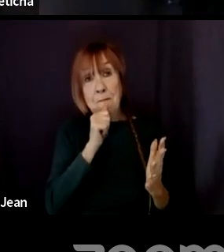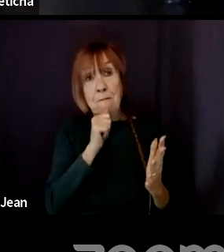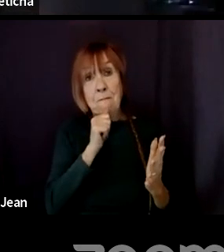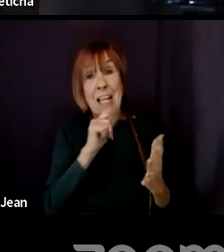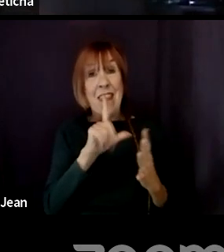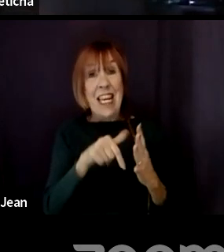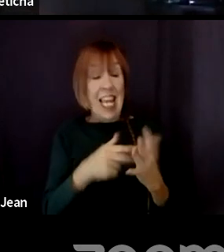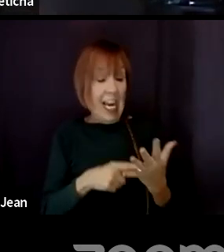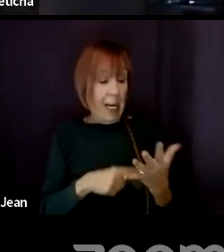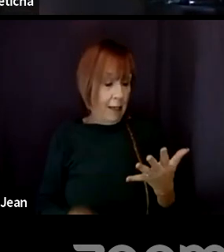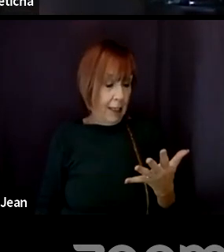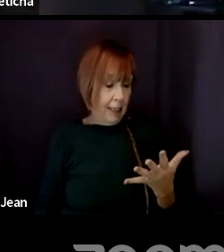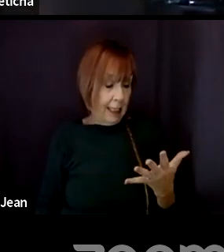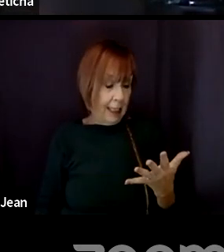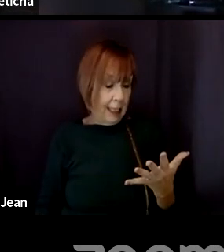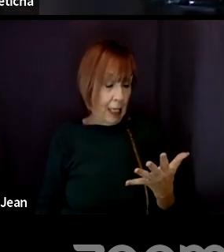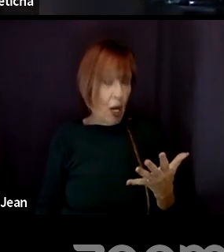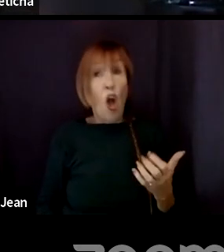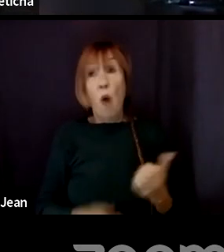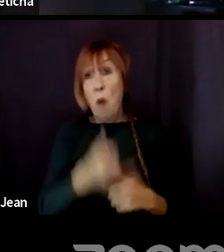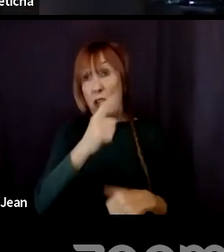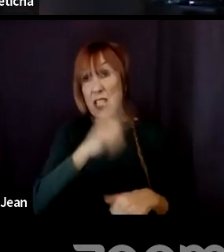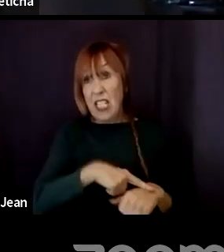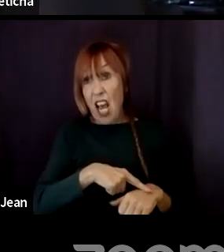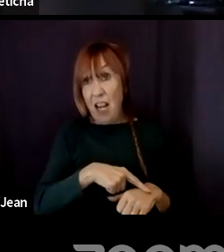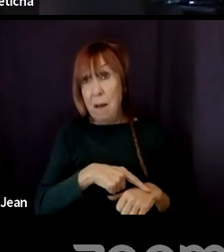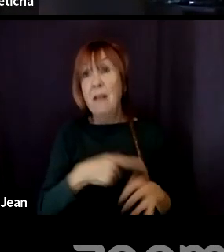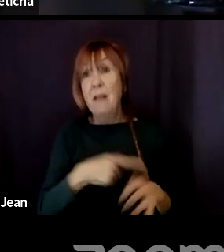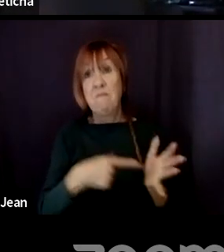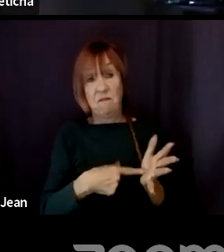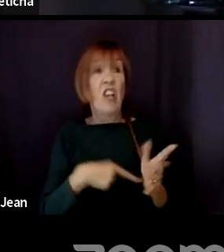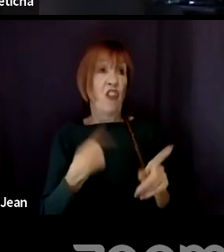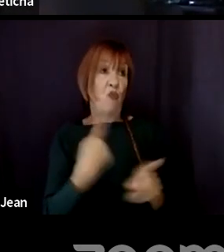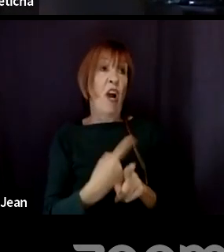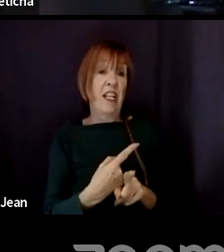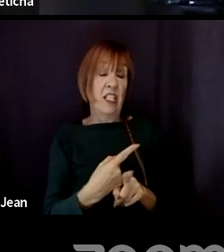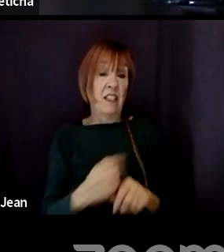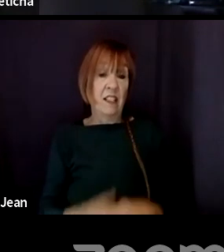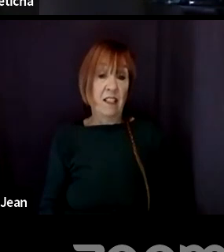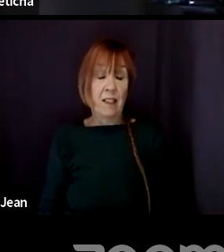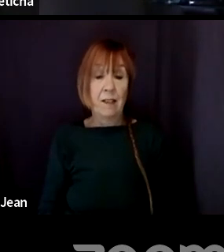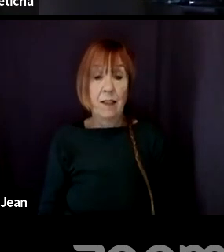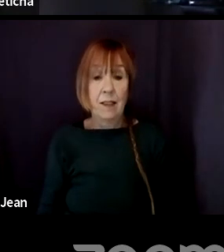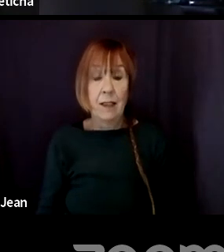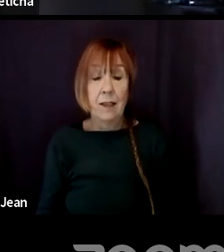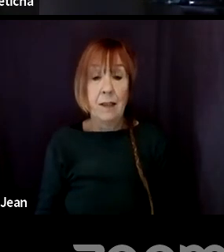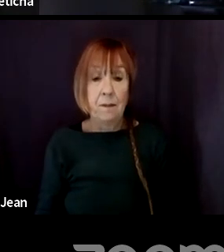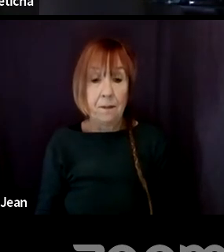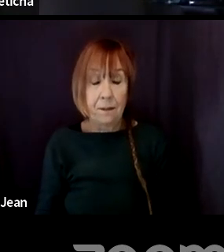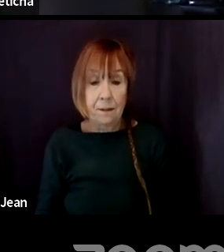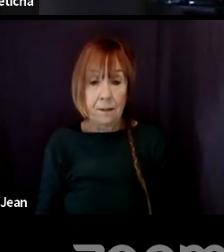Yeah, the percentage of notes that are actually bad notes compared to the percentage of notes that I call bad notes,